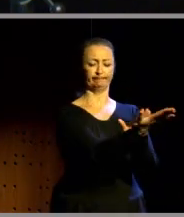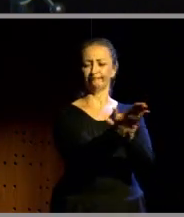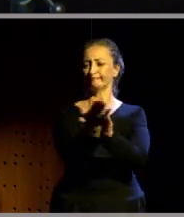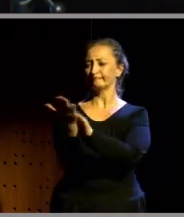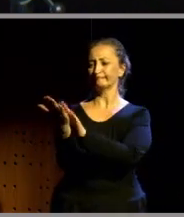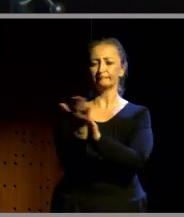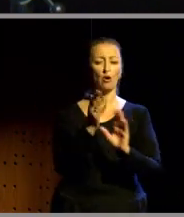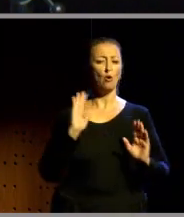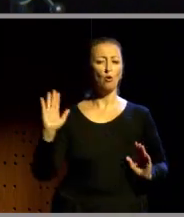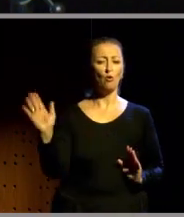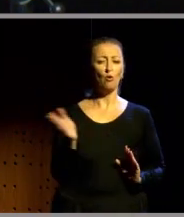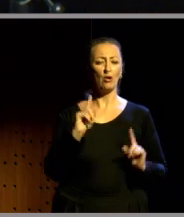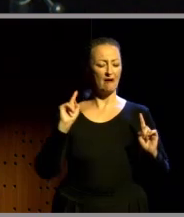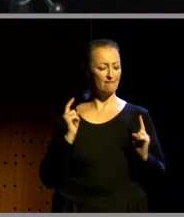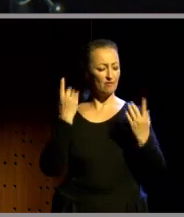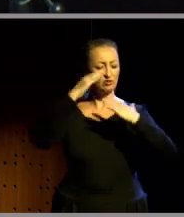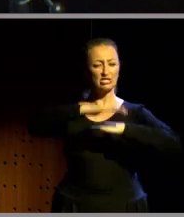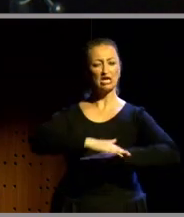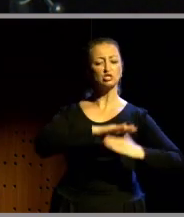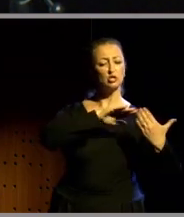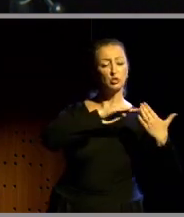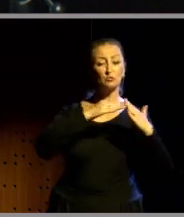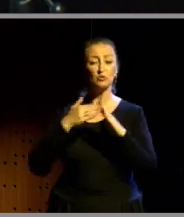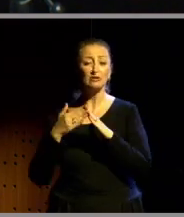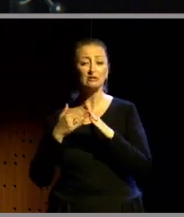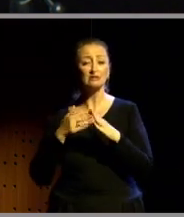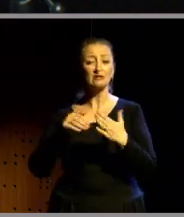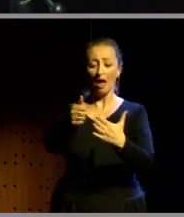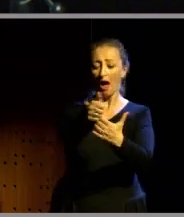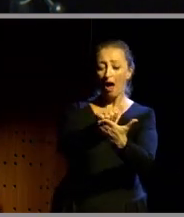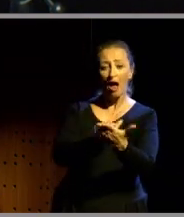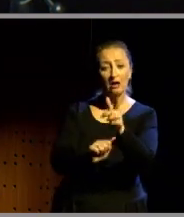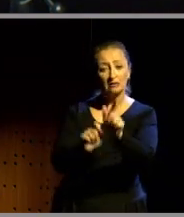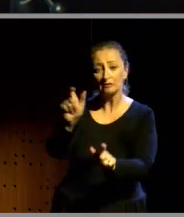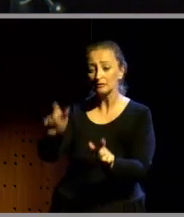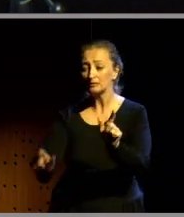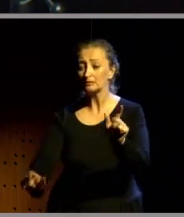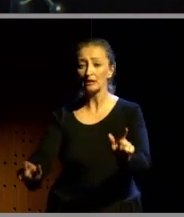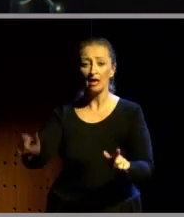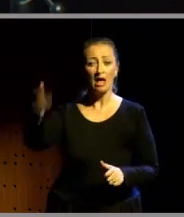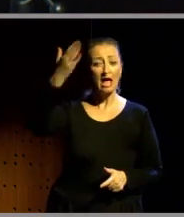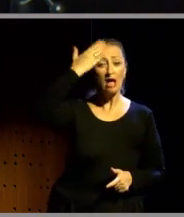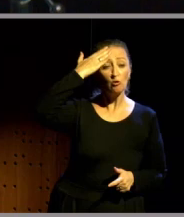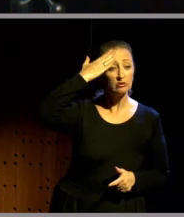our exceptional artists, our elders, our ambassadors,